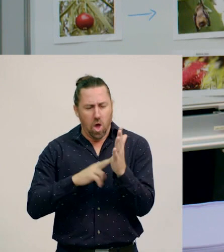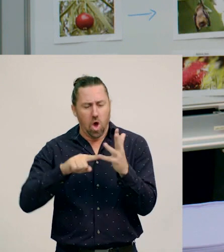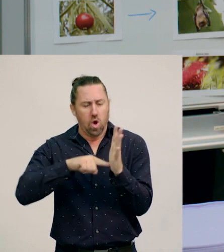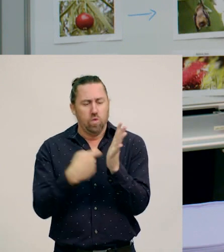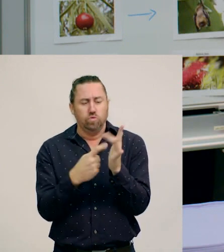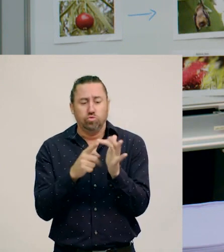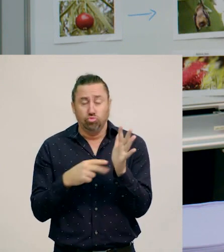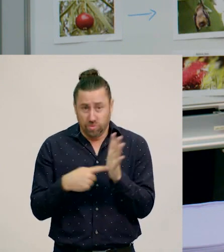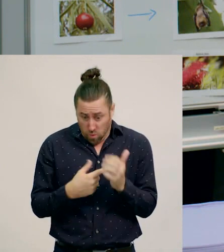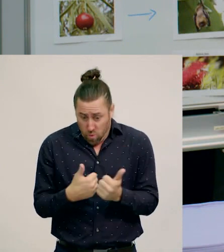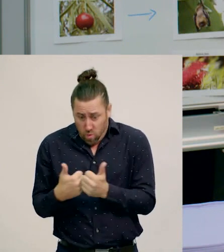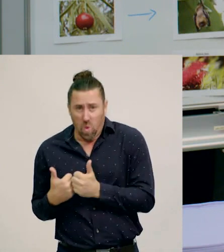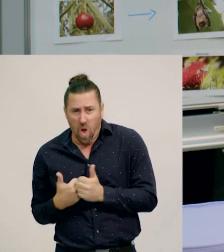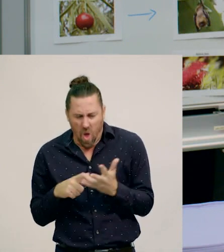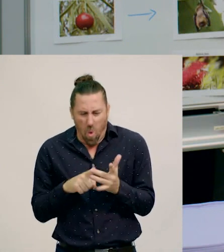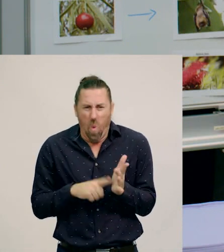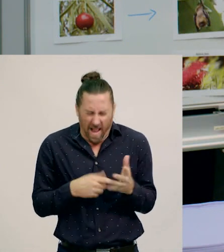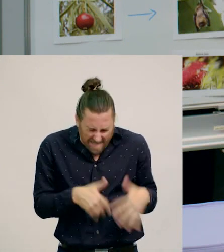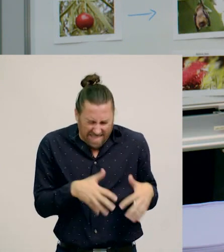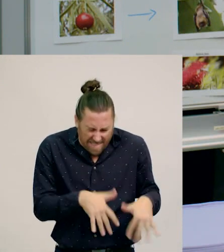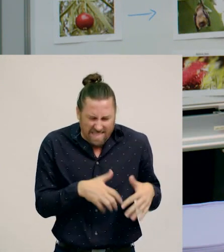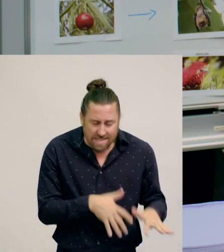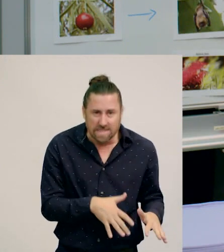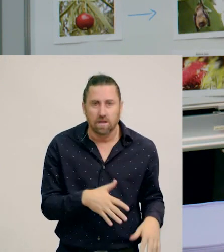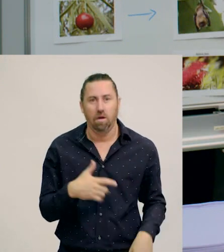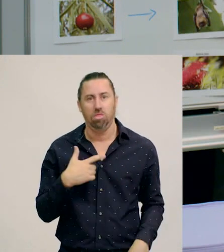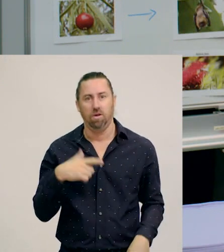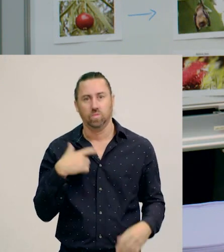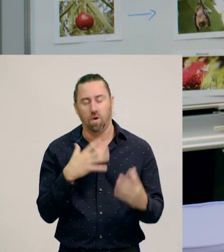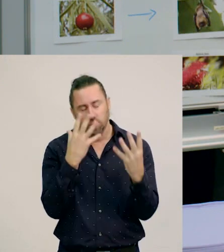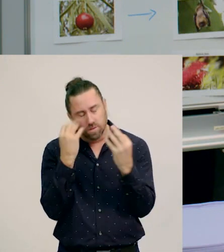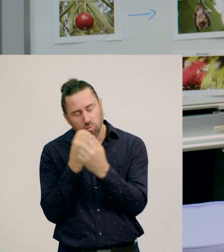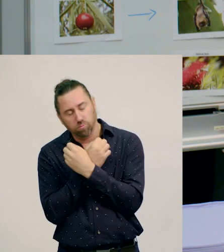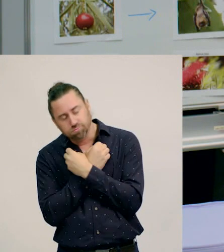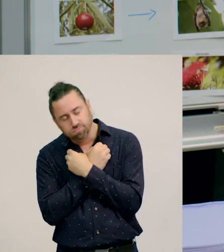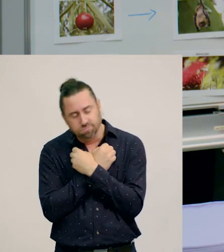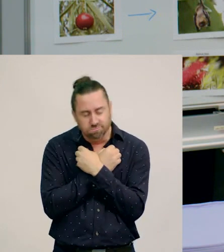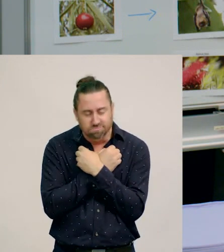They get very little energy from their diet, which is why they sleep so much.